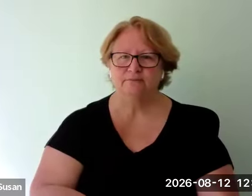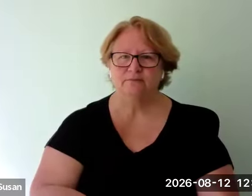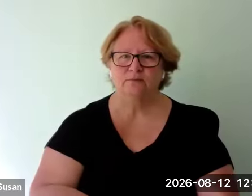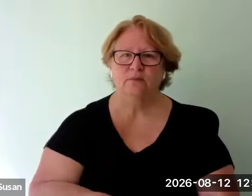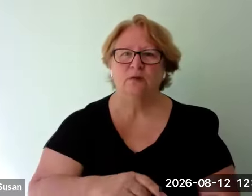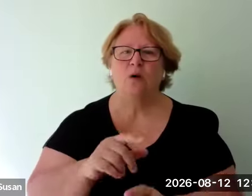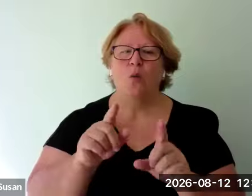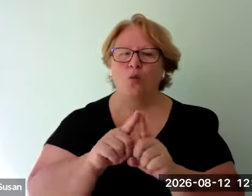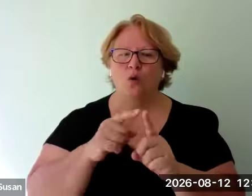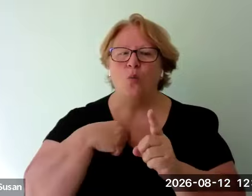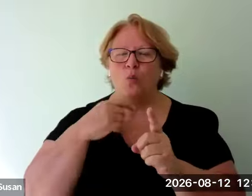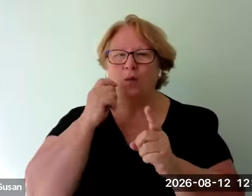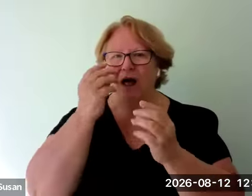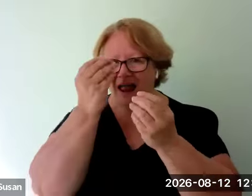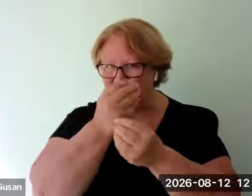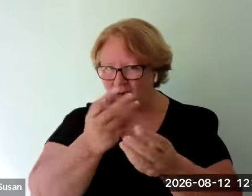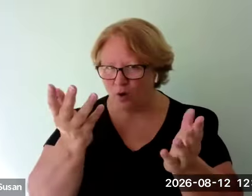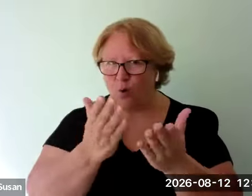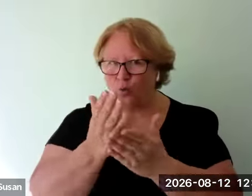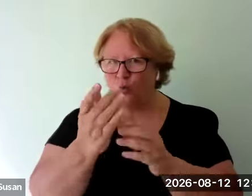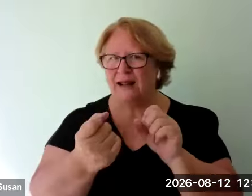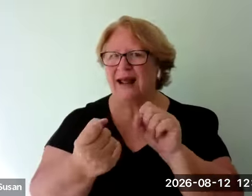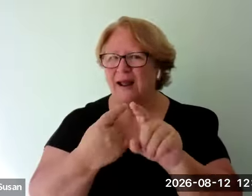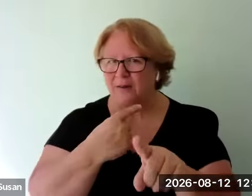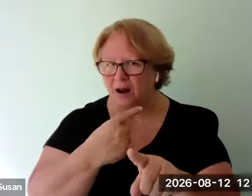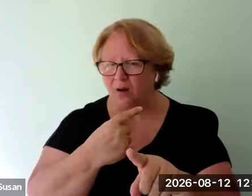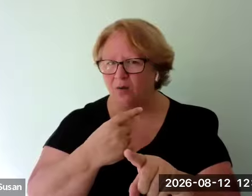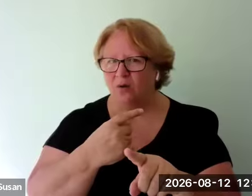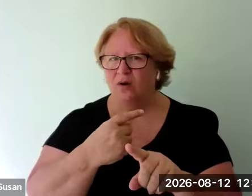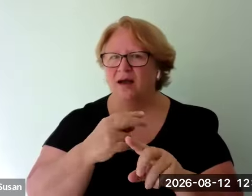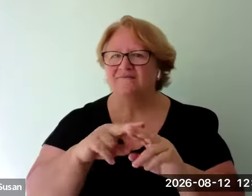see what our new frequently asked questions. And we will